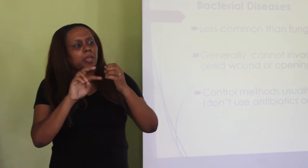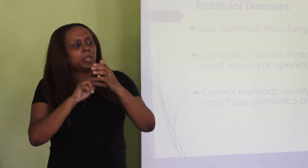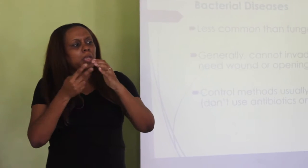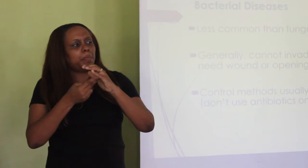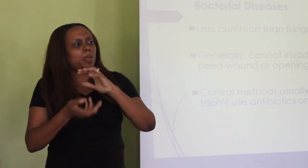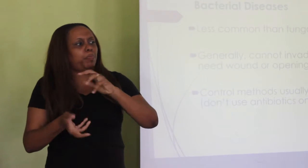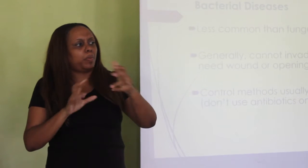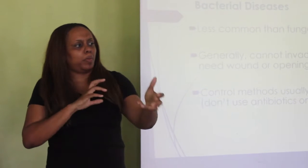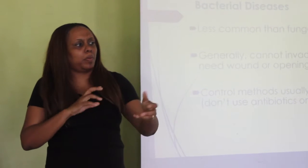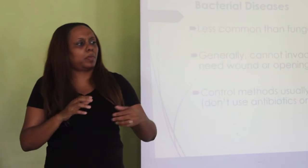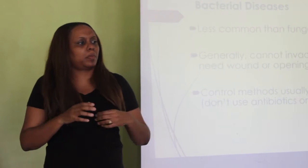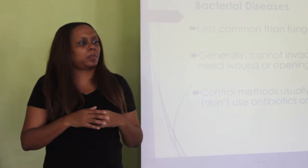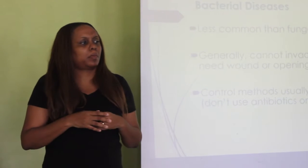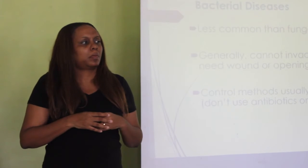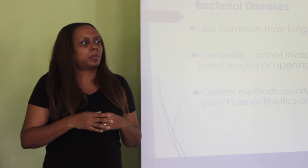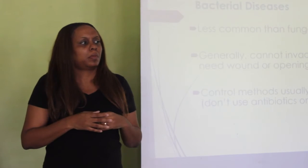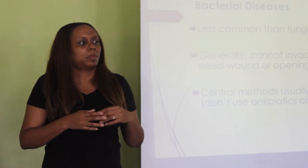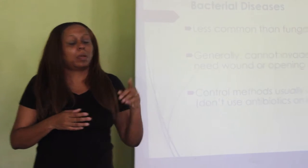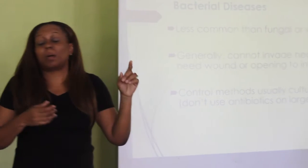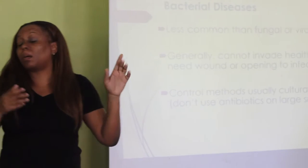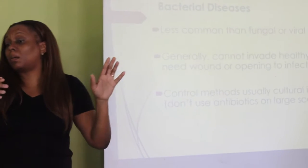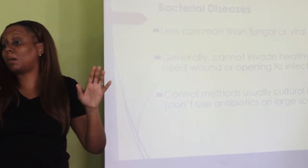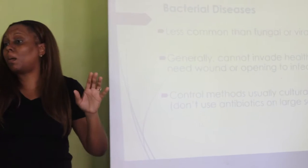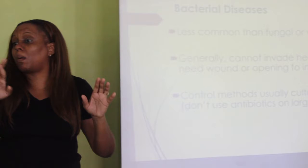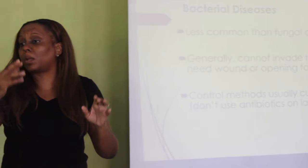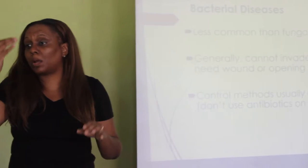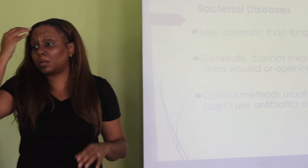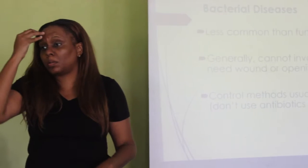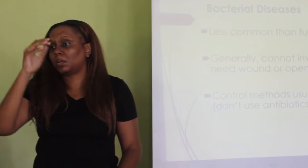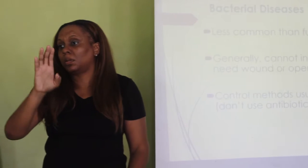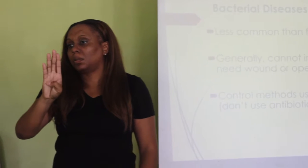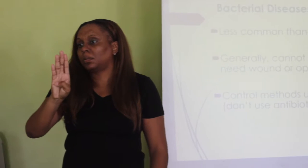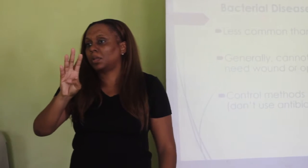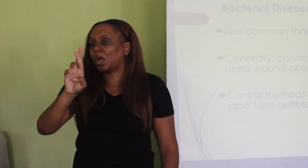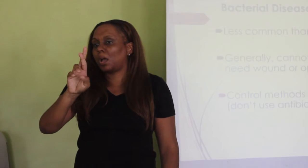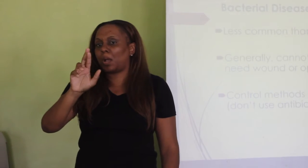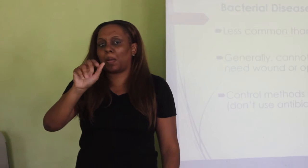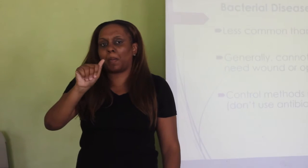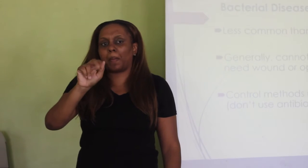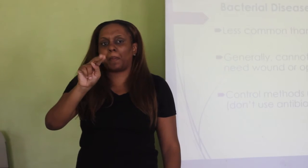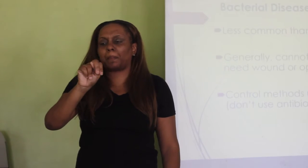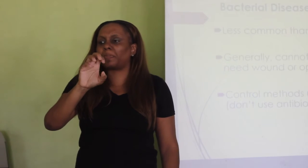oh you cut the branches that's why sometimes when we are pruning area where we are trimming or